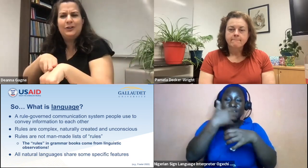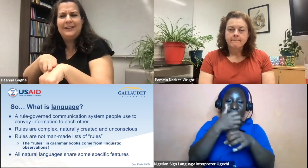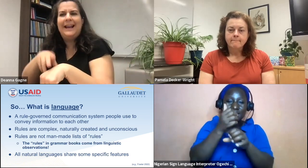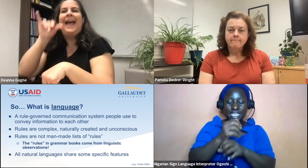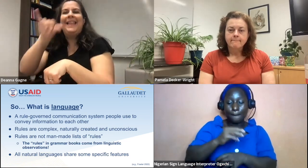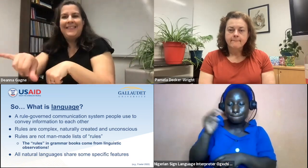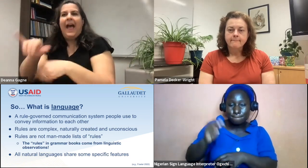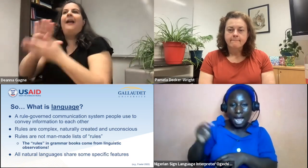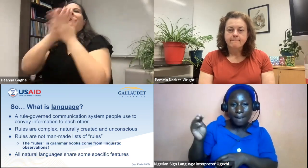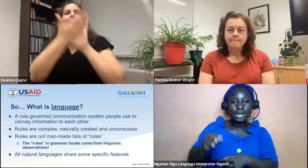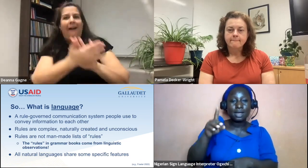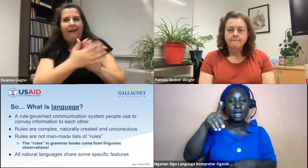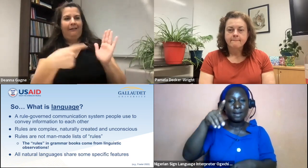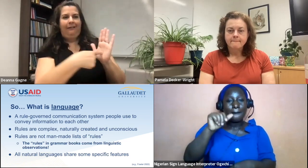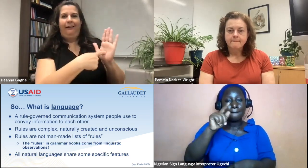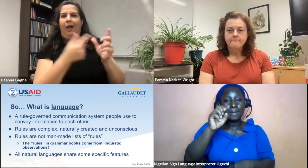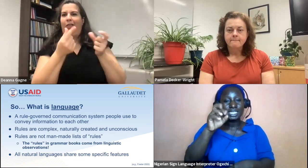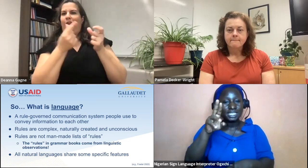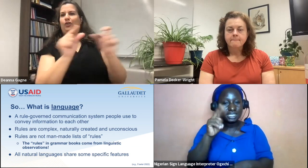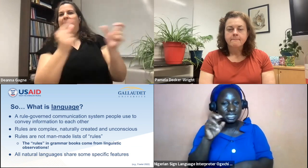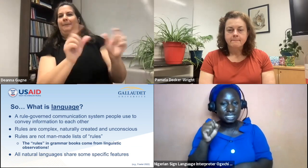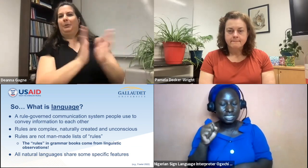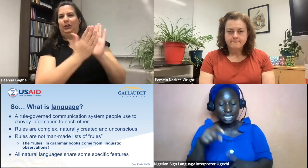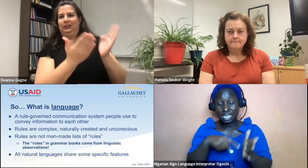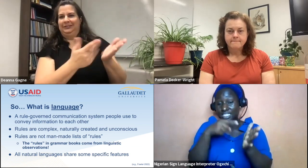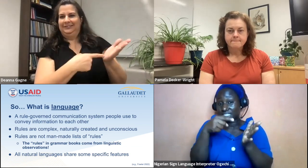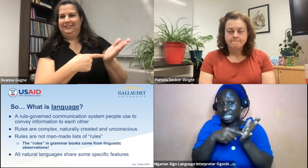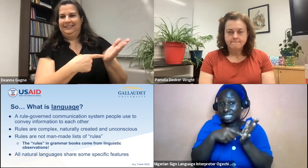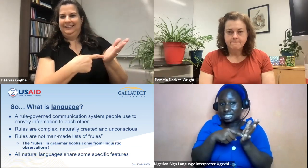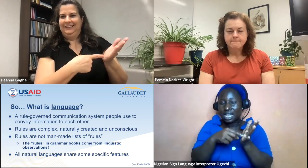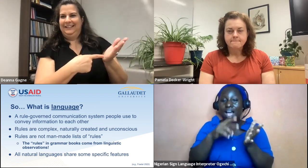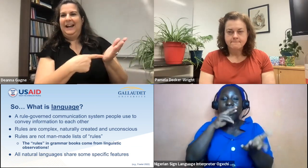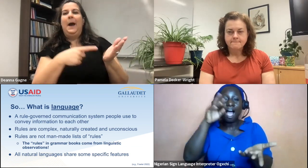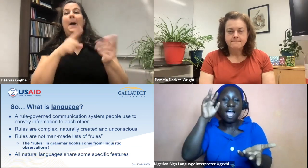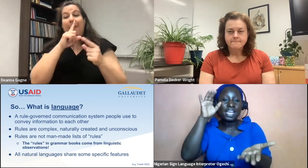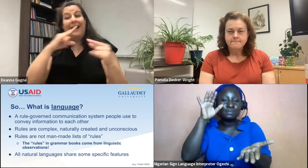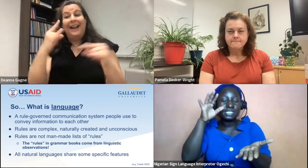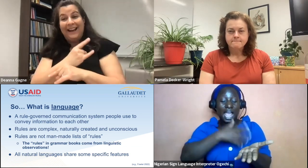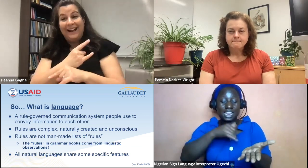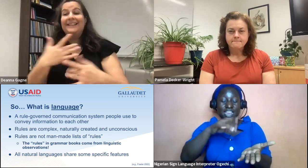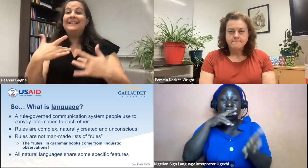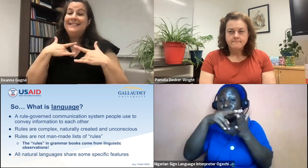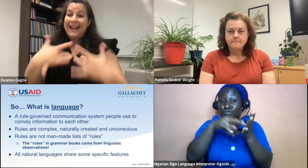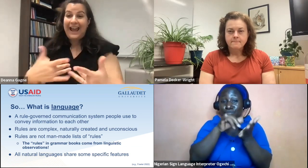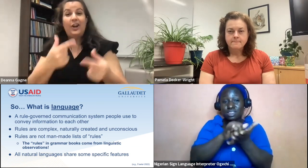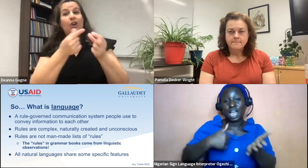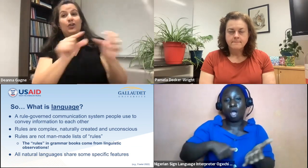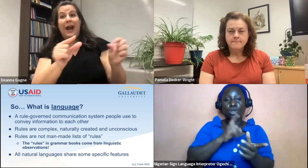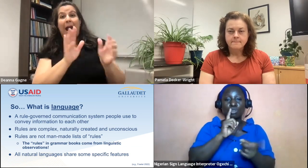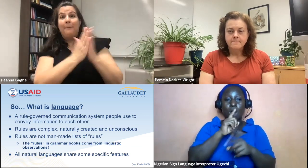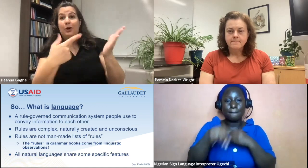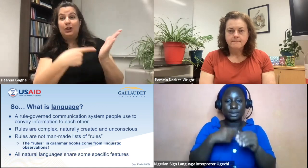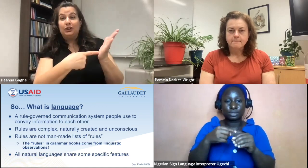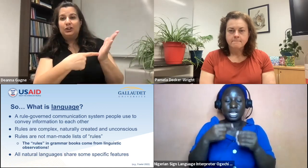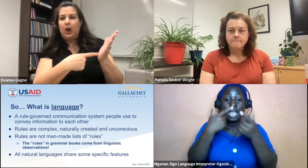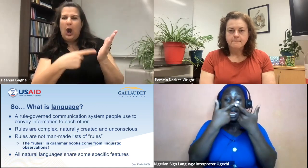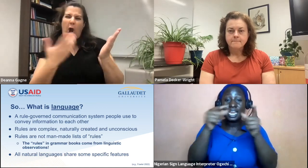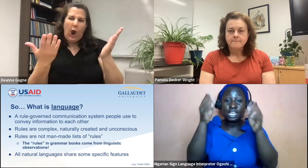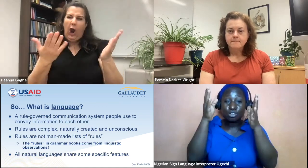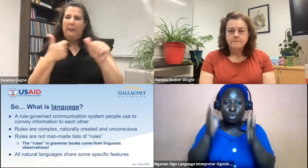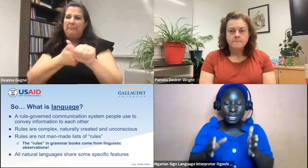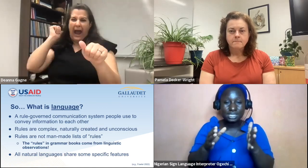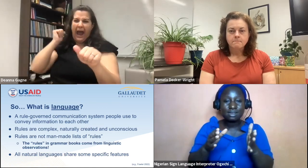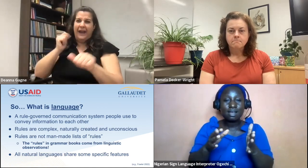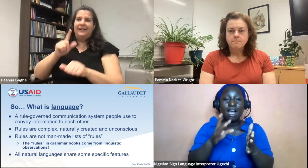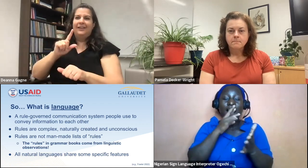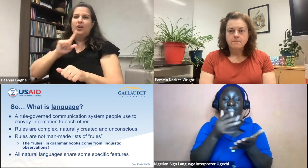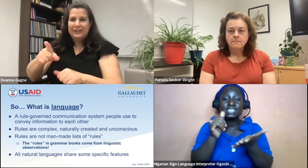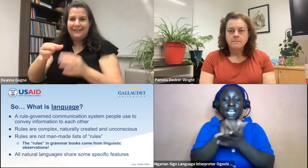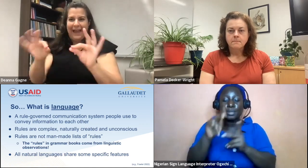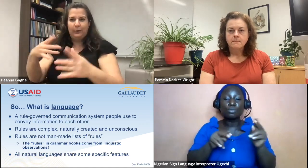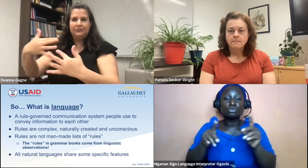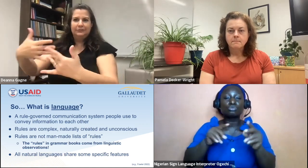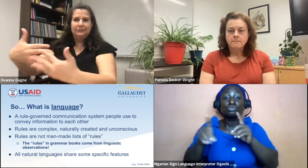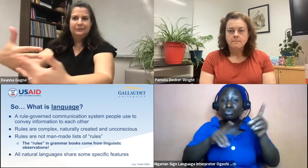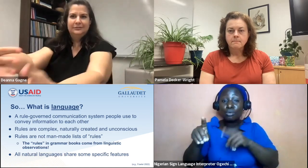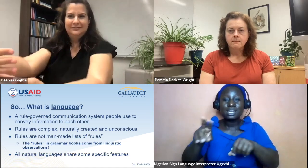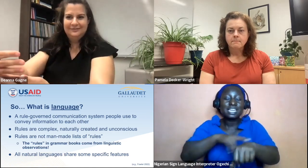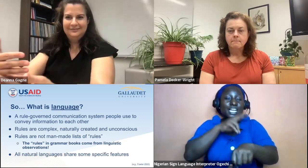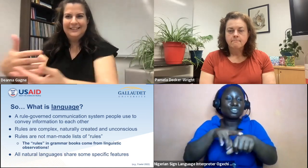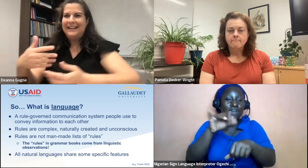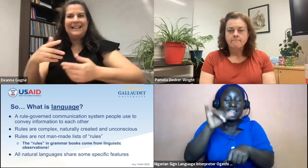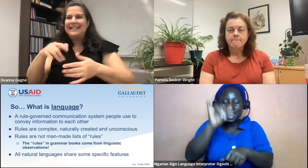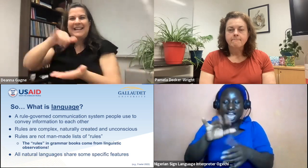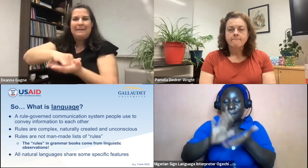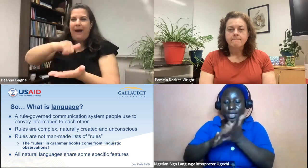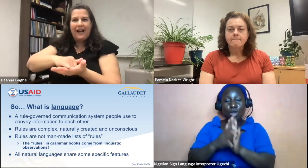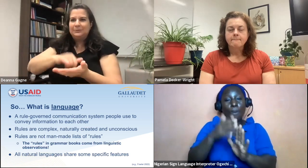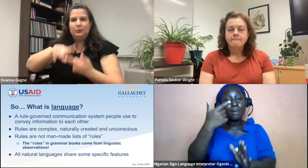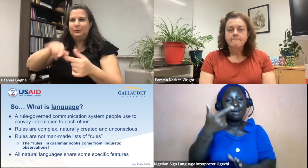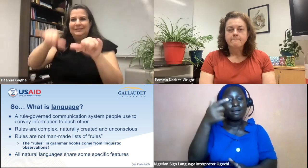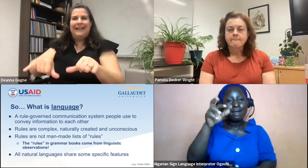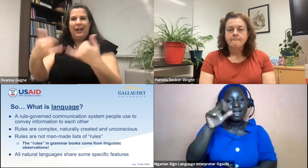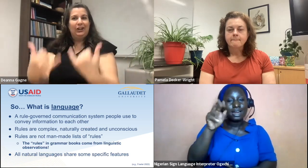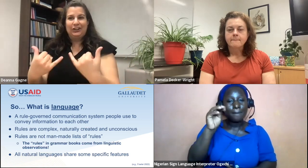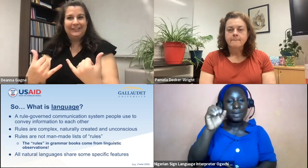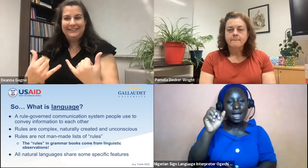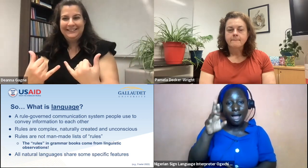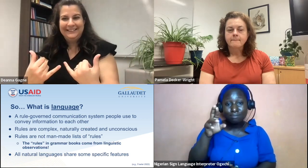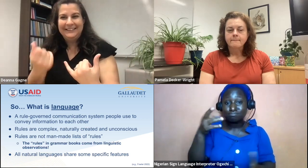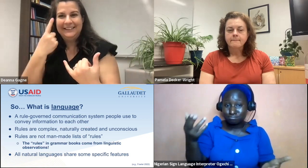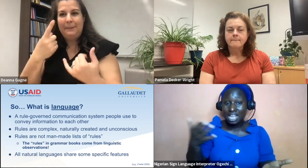Linguists are studying what people do. Naturally, that's what becomes the grammar of a language and the grammar that's talk about ironically. Those grammar books are some generally behind the actual evolution of the language that's living and breathing in a community.